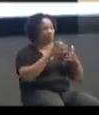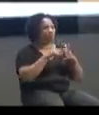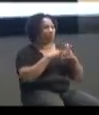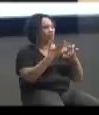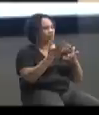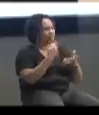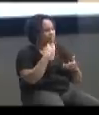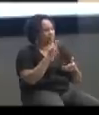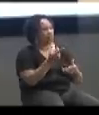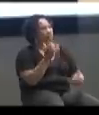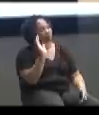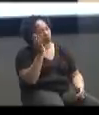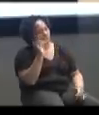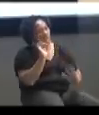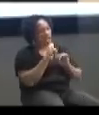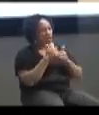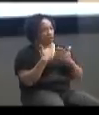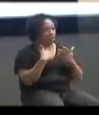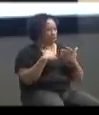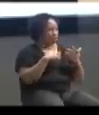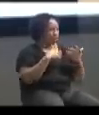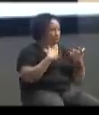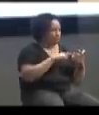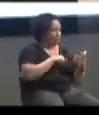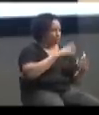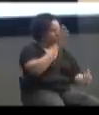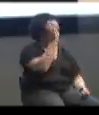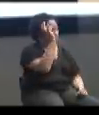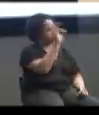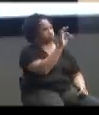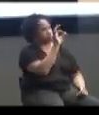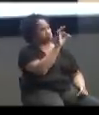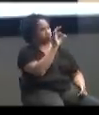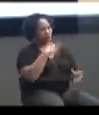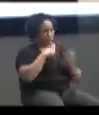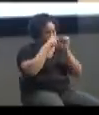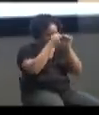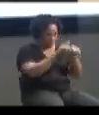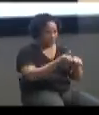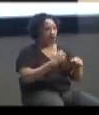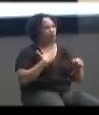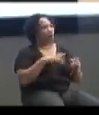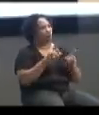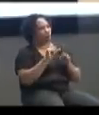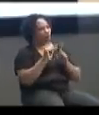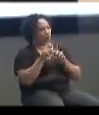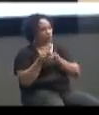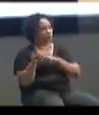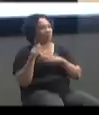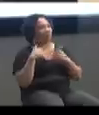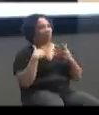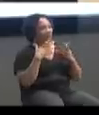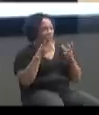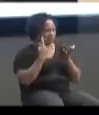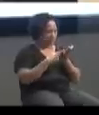THAT'S WHY I WANT TO TELL YOU HOW WE'RE TALKING -- HOW WE'RE WALKING THE TALK. THEN I WANT TO DISCUSS WHAT WE'RE DOING HELP OUR FEDERAL